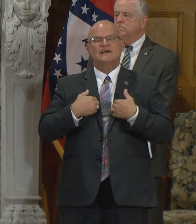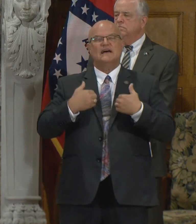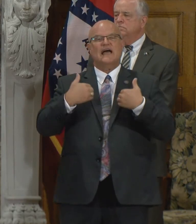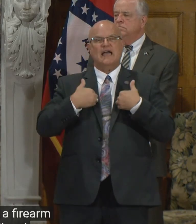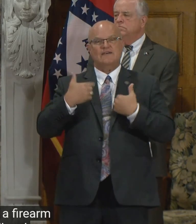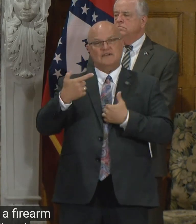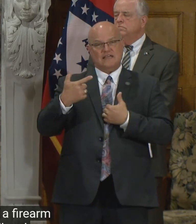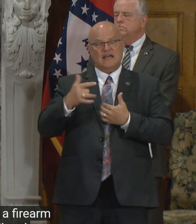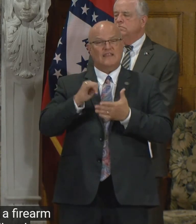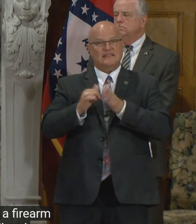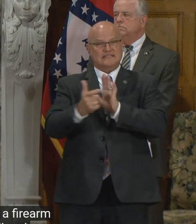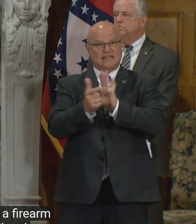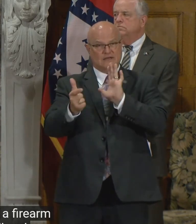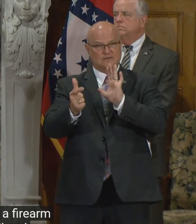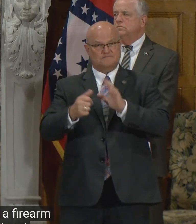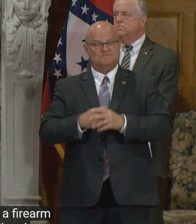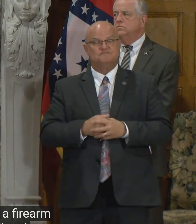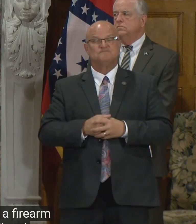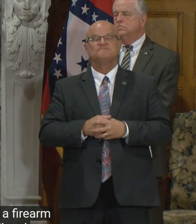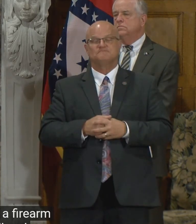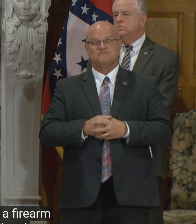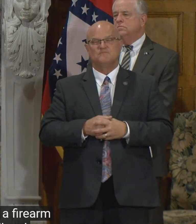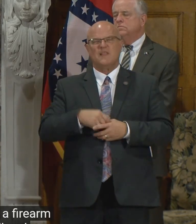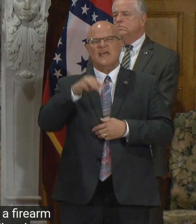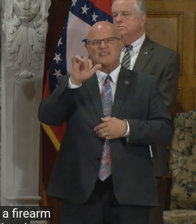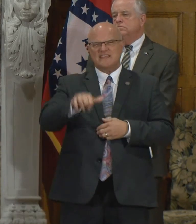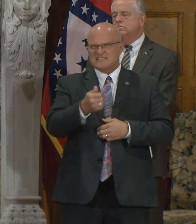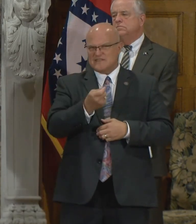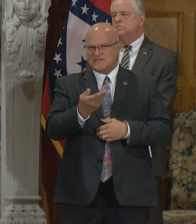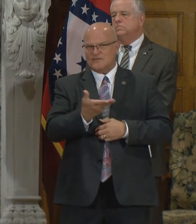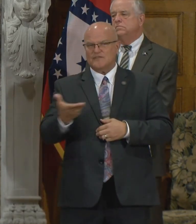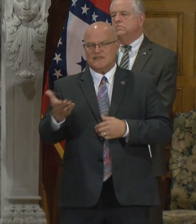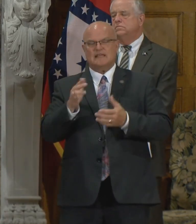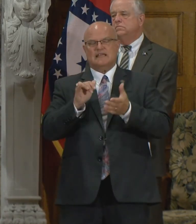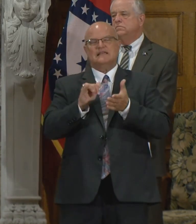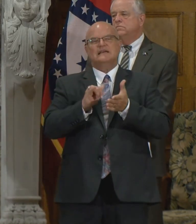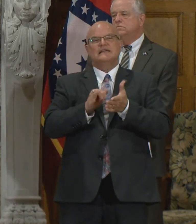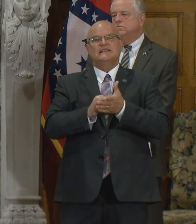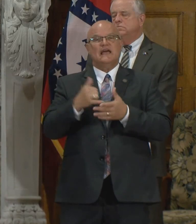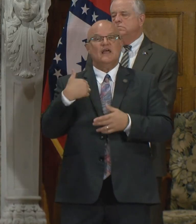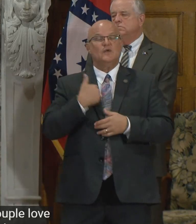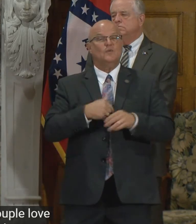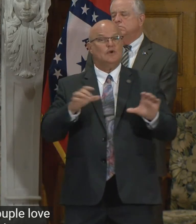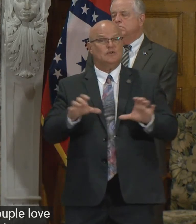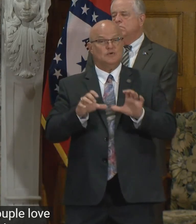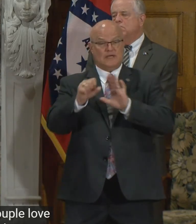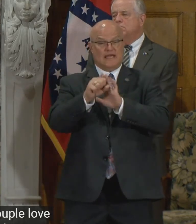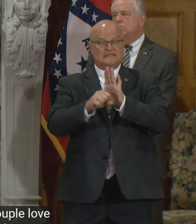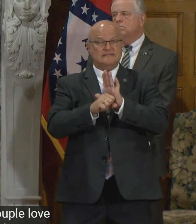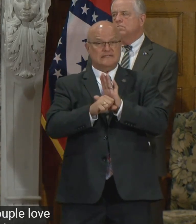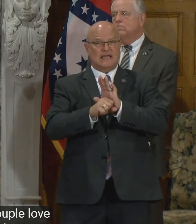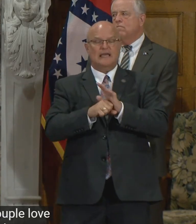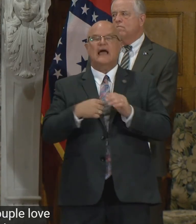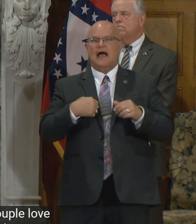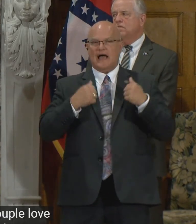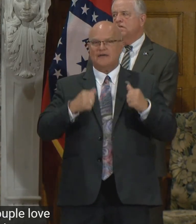which would be illegal. And so those are a couple of things that we are doing. It's a state I could go on,